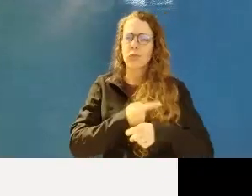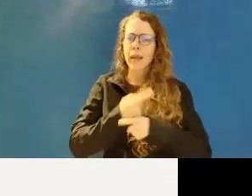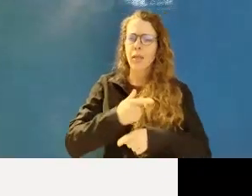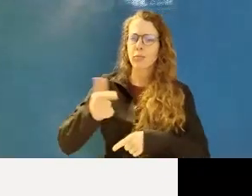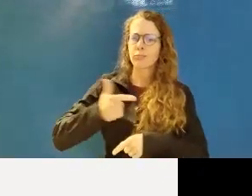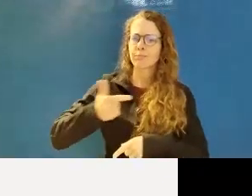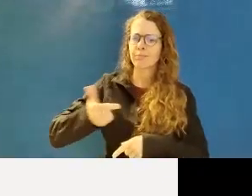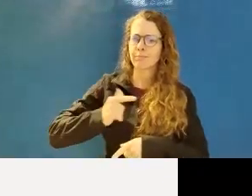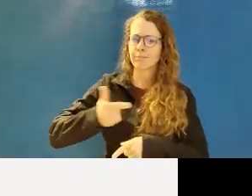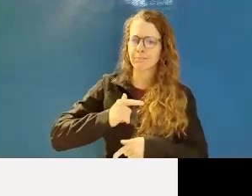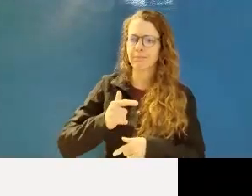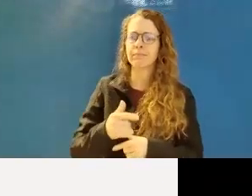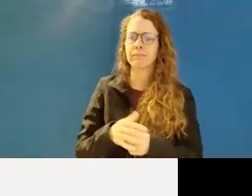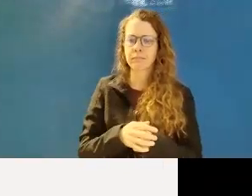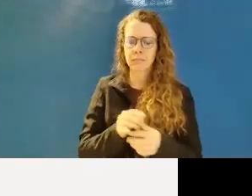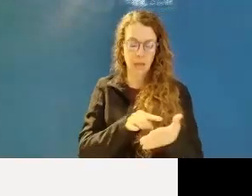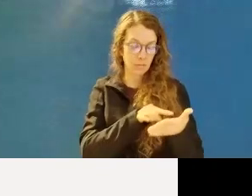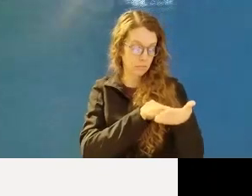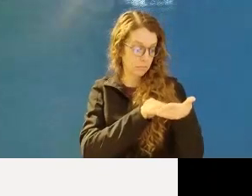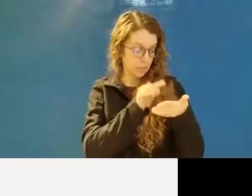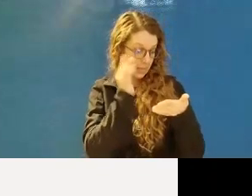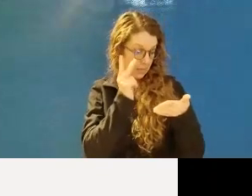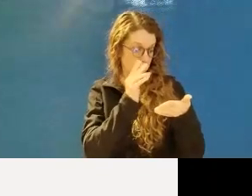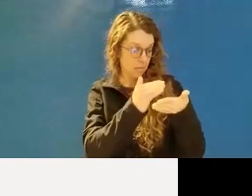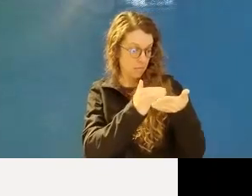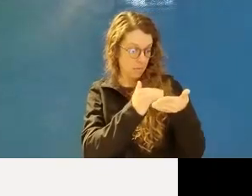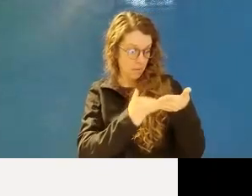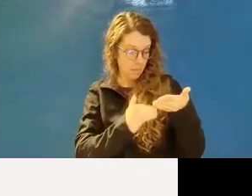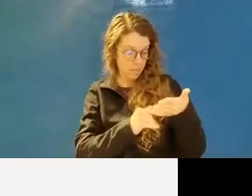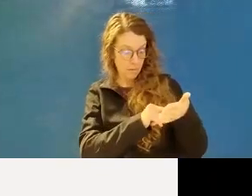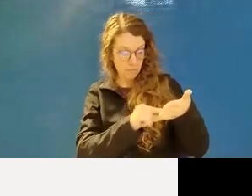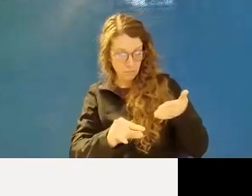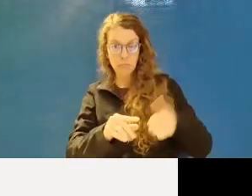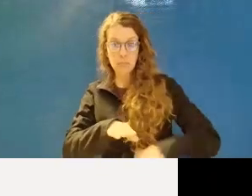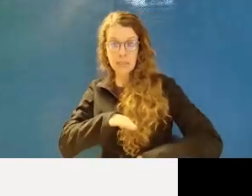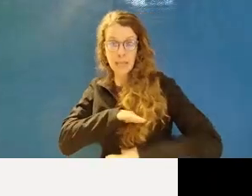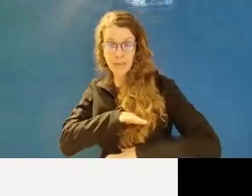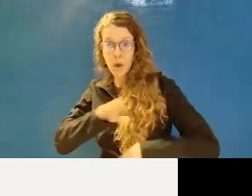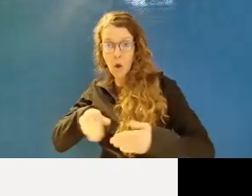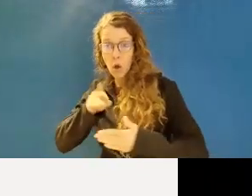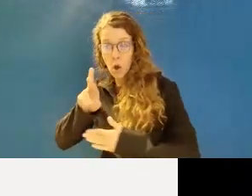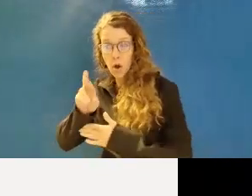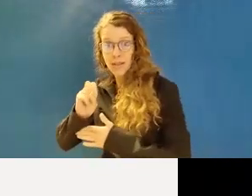And then they just conclude is, does this course meet the RSI policy requirements or not.